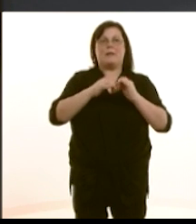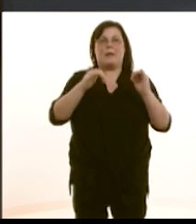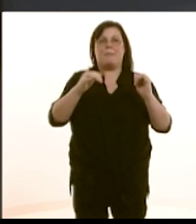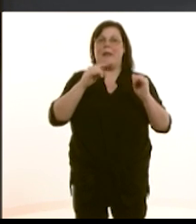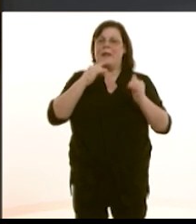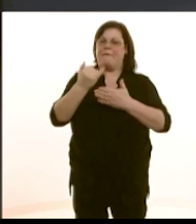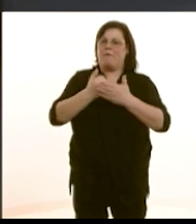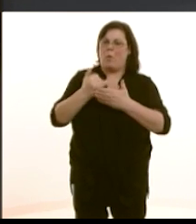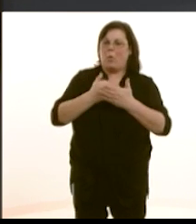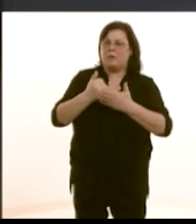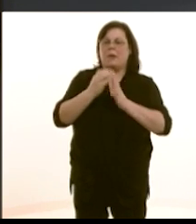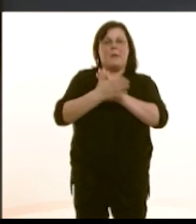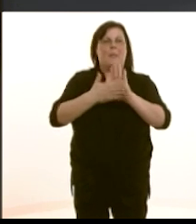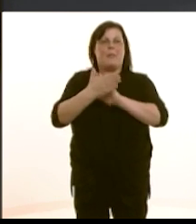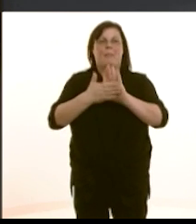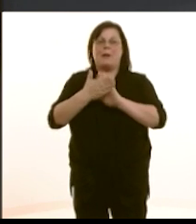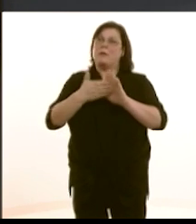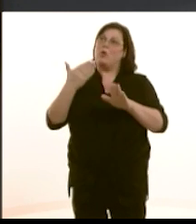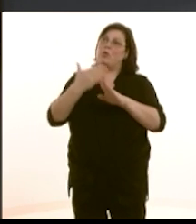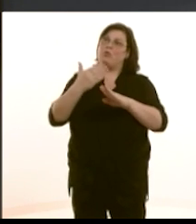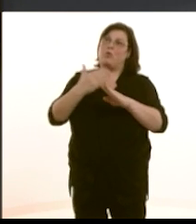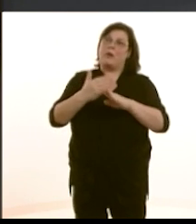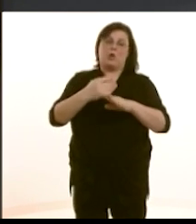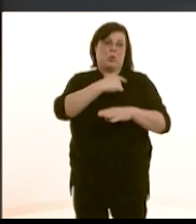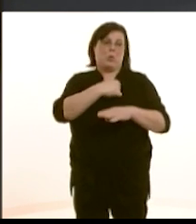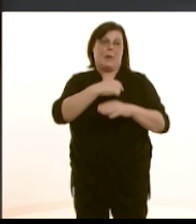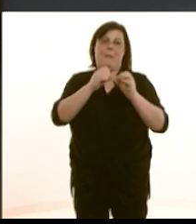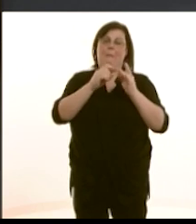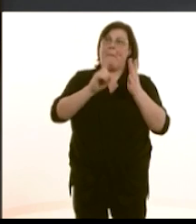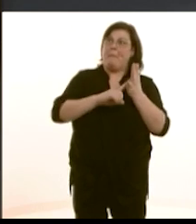this imposition of the Trade Union Bill to labour relations in Wales?